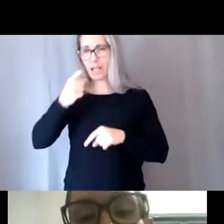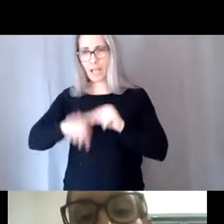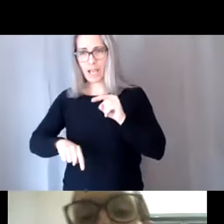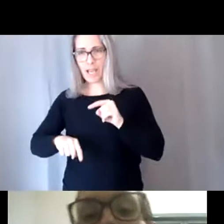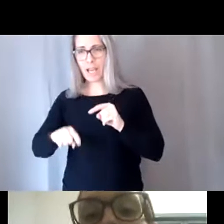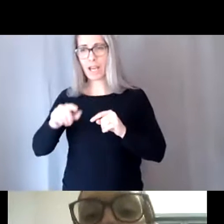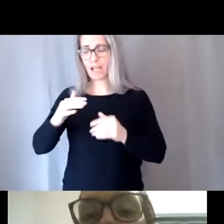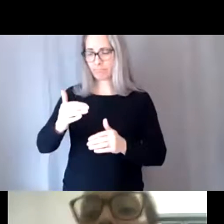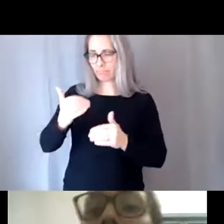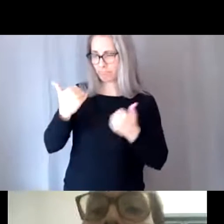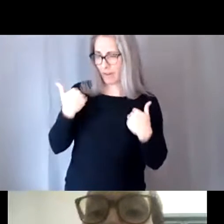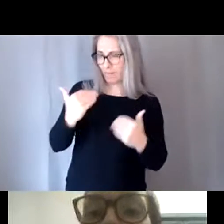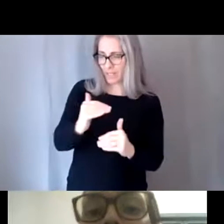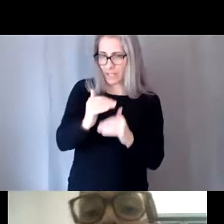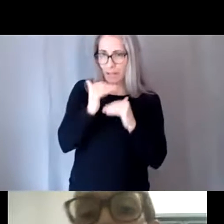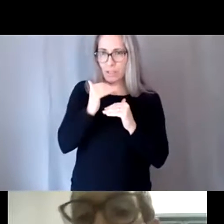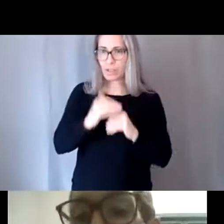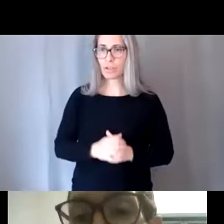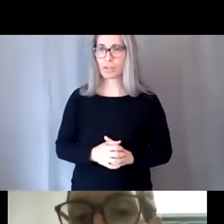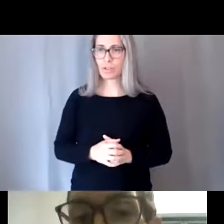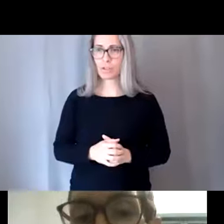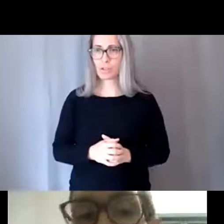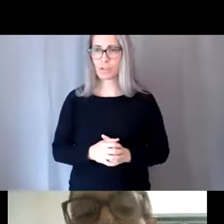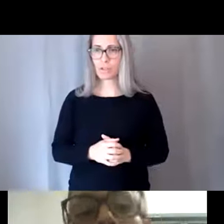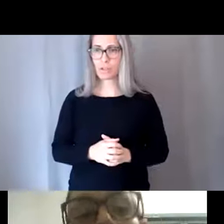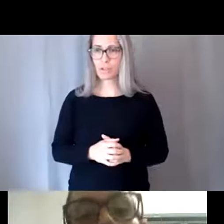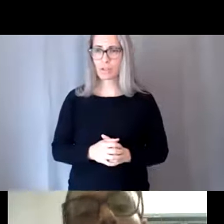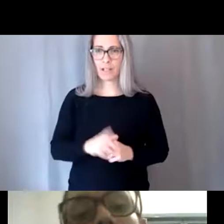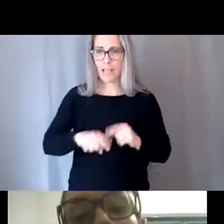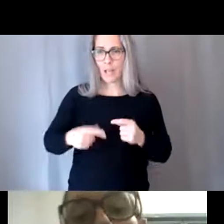that are tasks and activities and